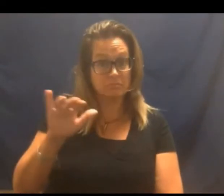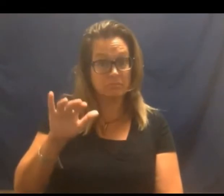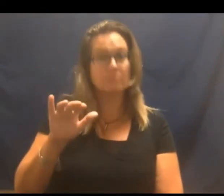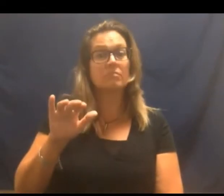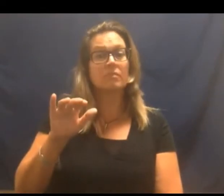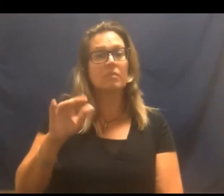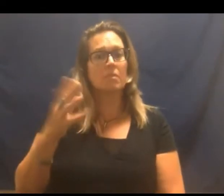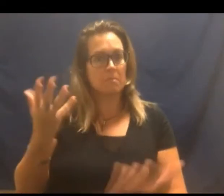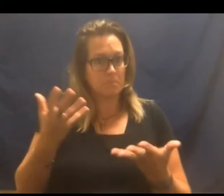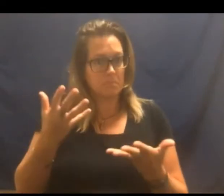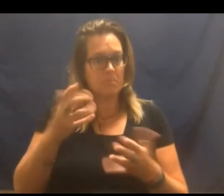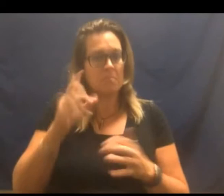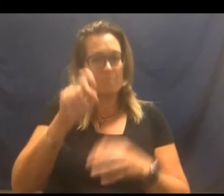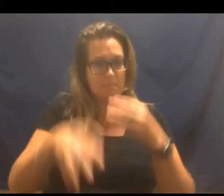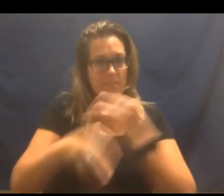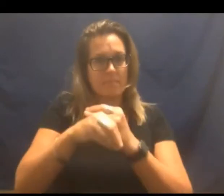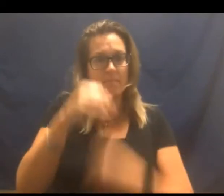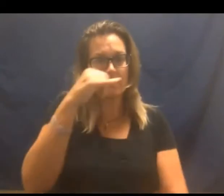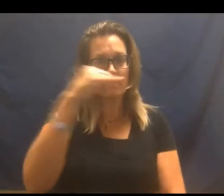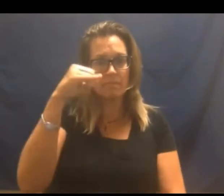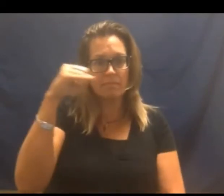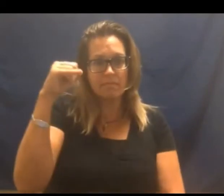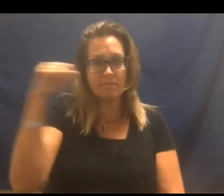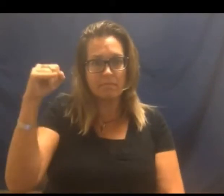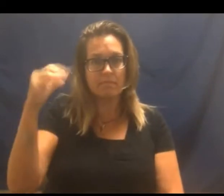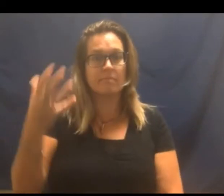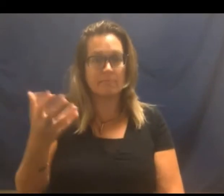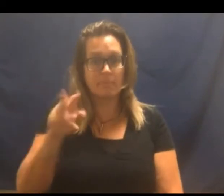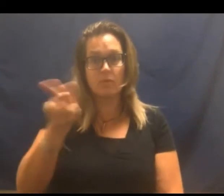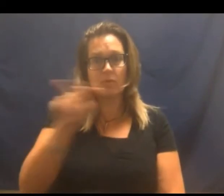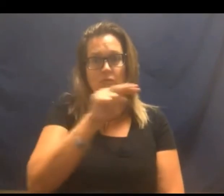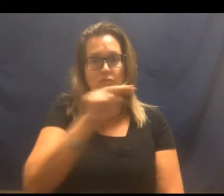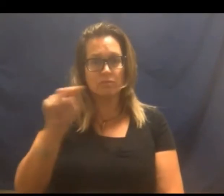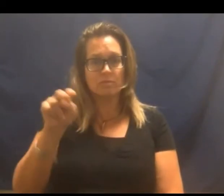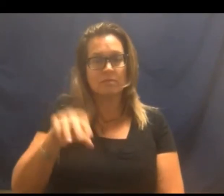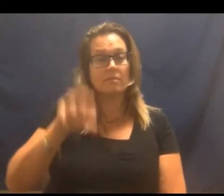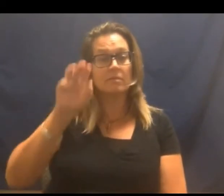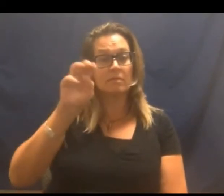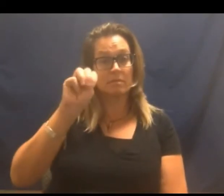C-A-T, For fingerspelling we have to add dashes in between the letters, while you're